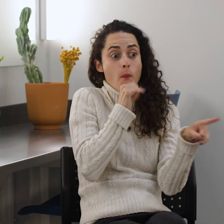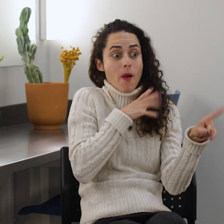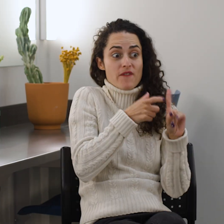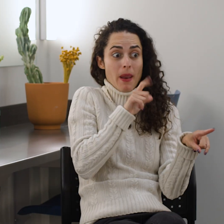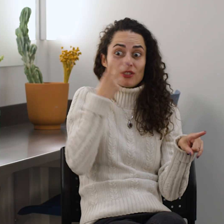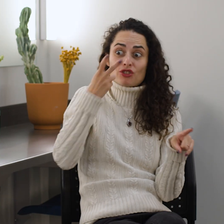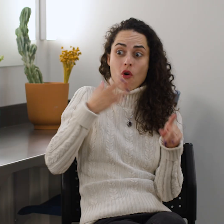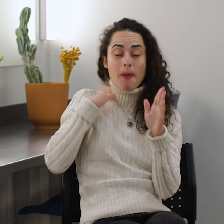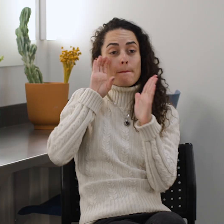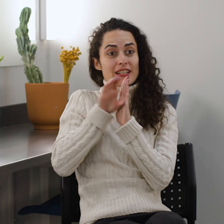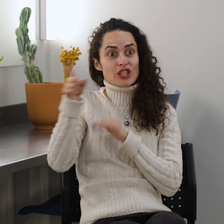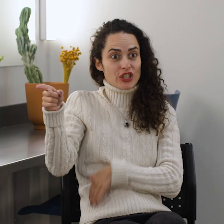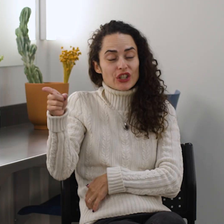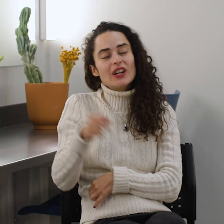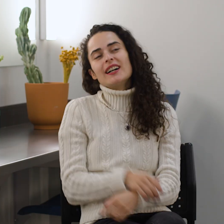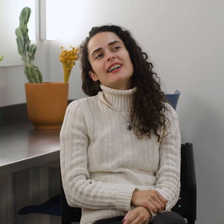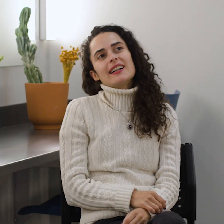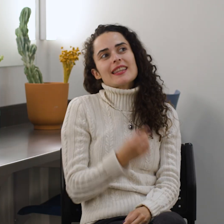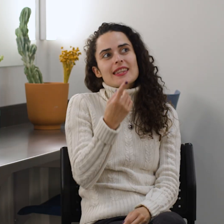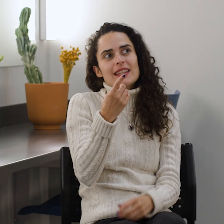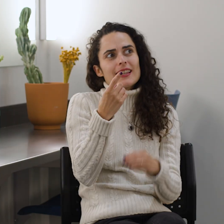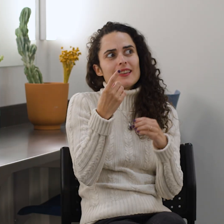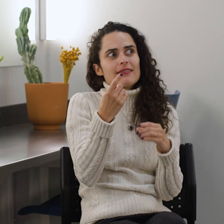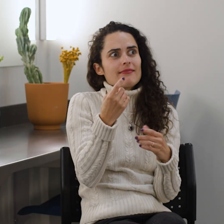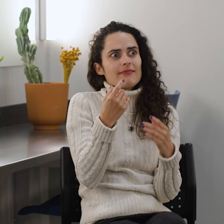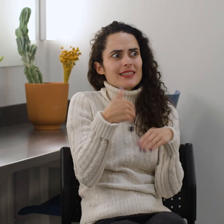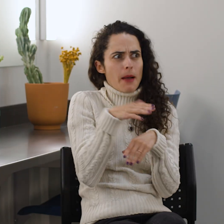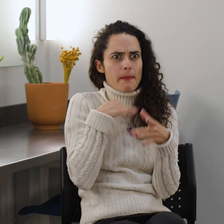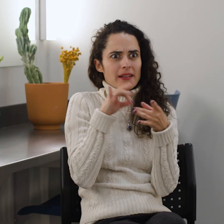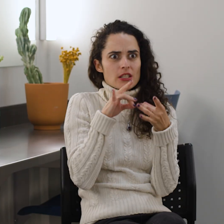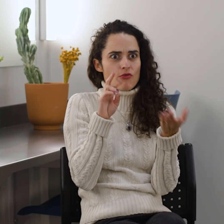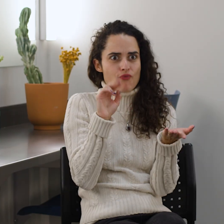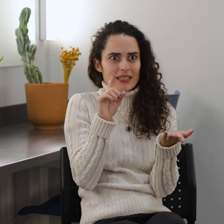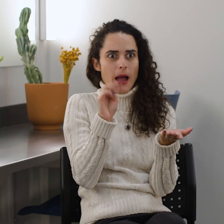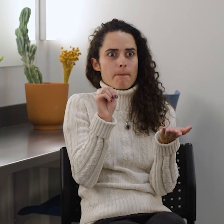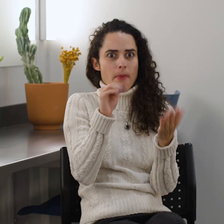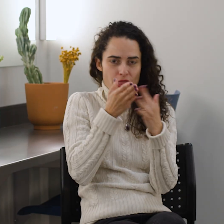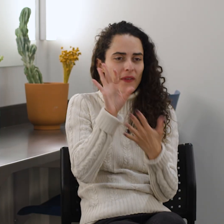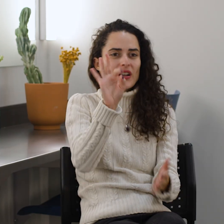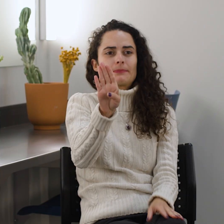A woman from L.A. saw my pictures and sent me a message randomly on Facebook.